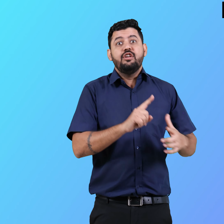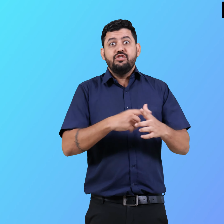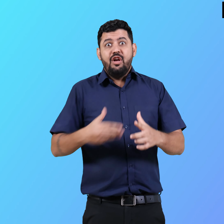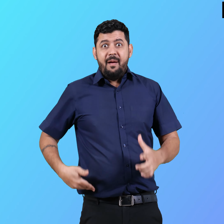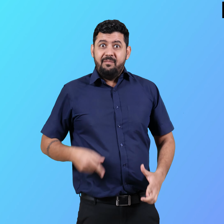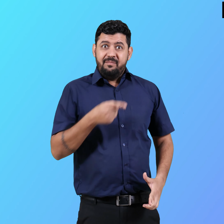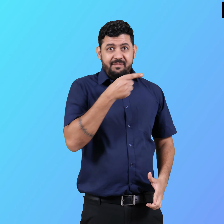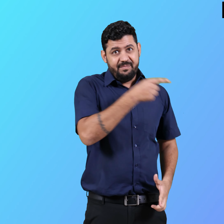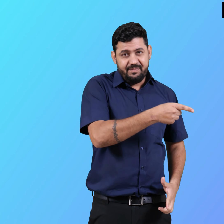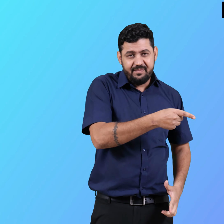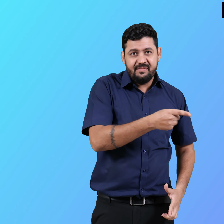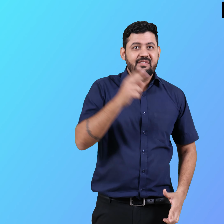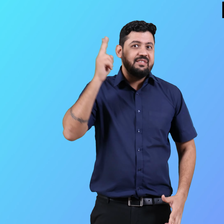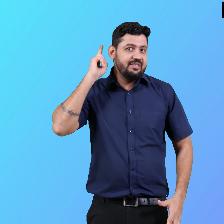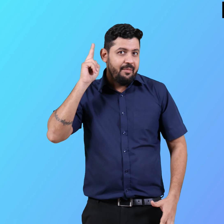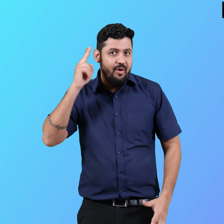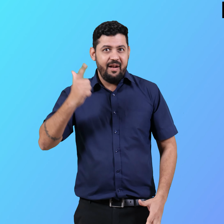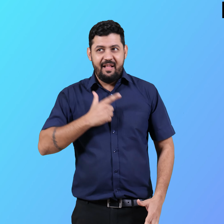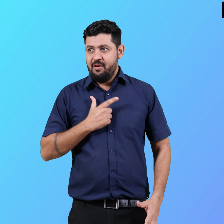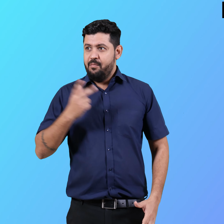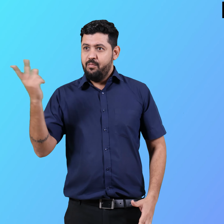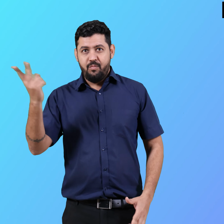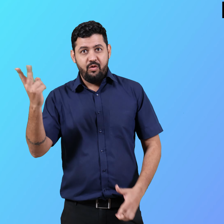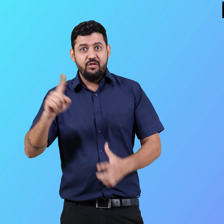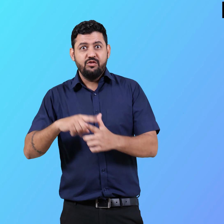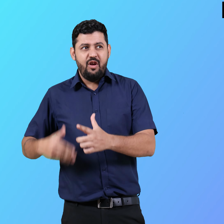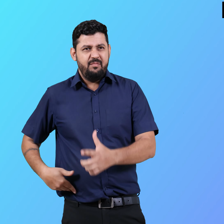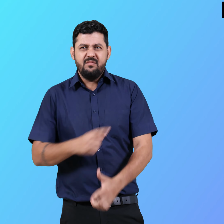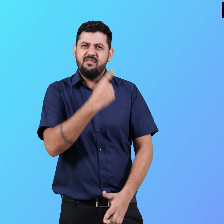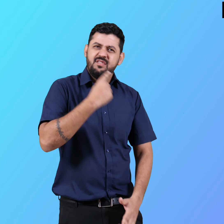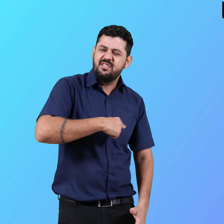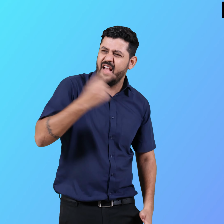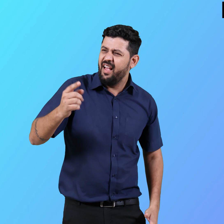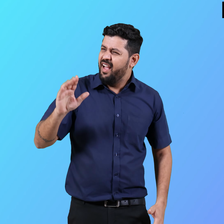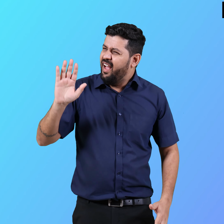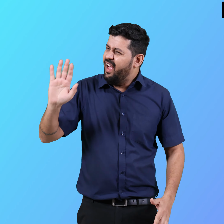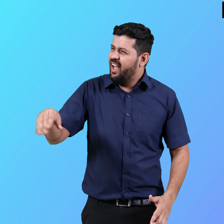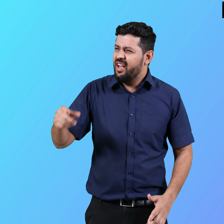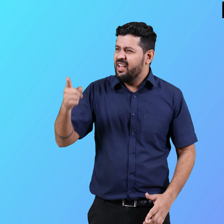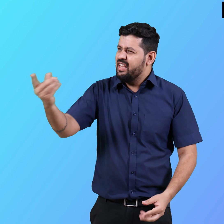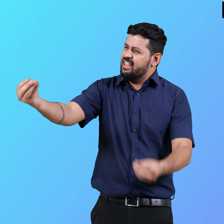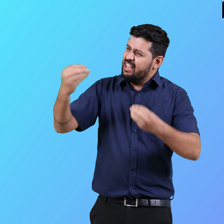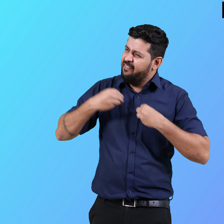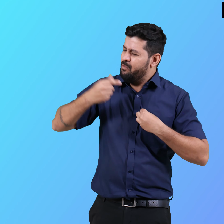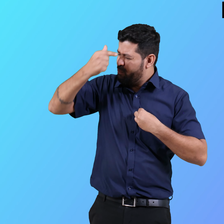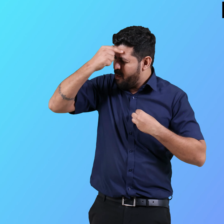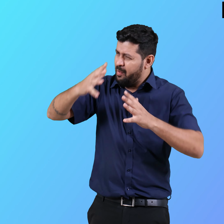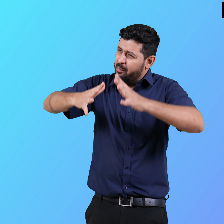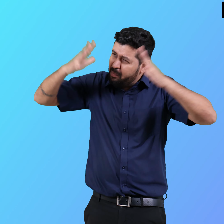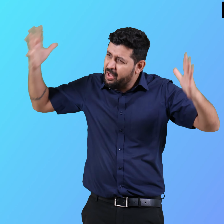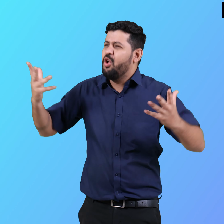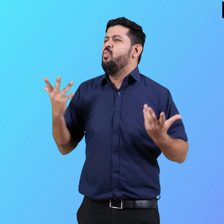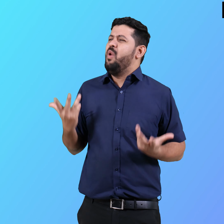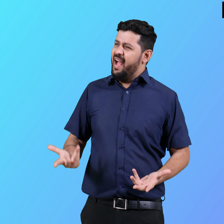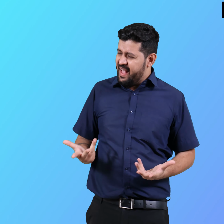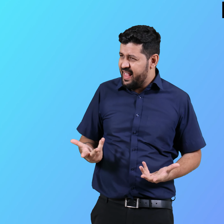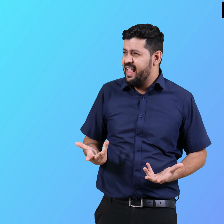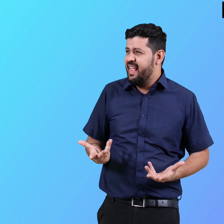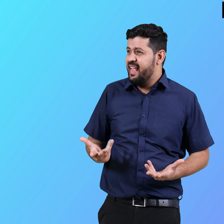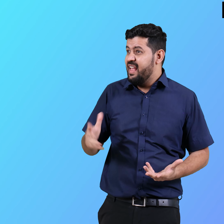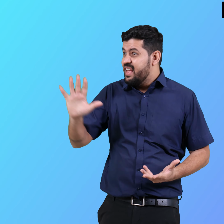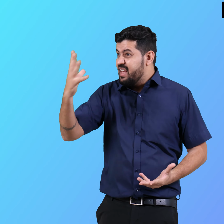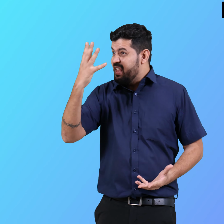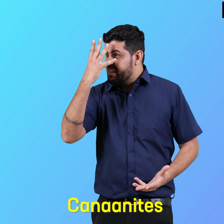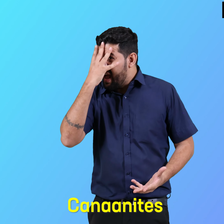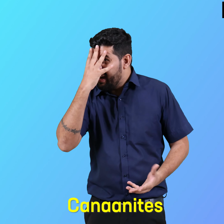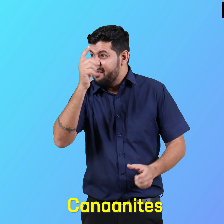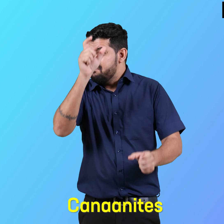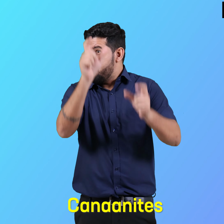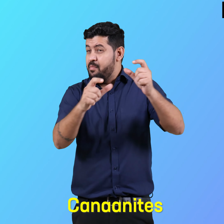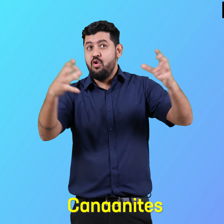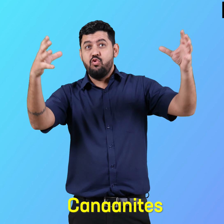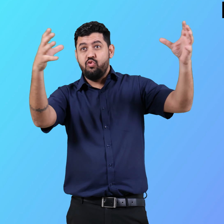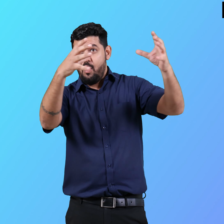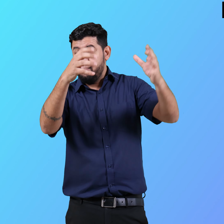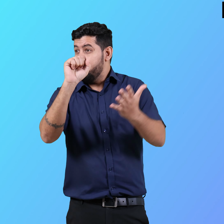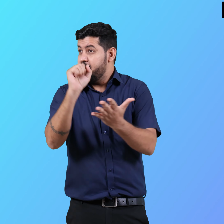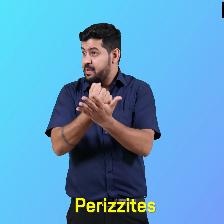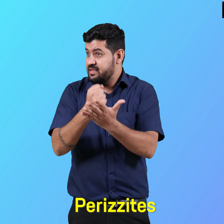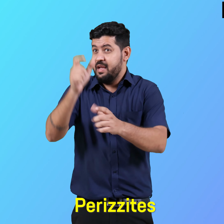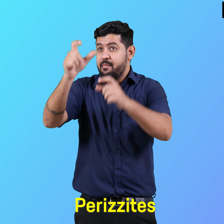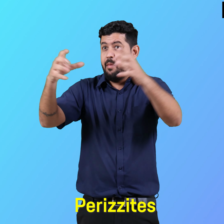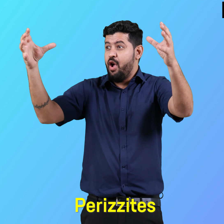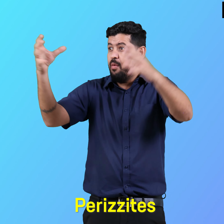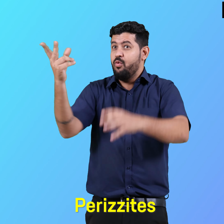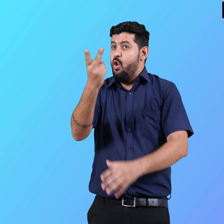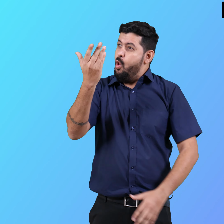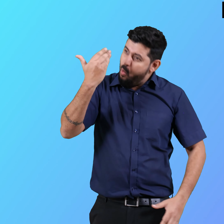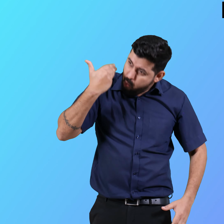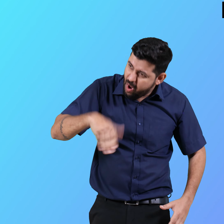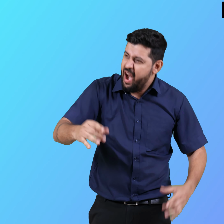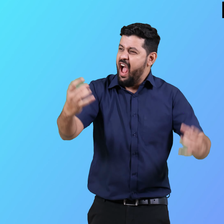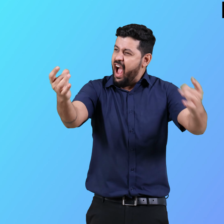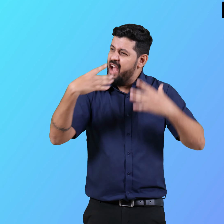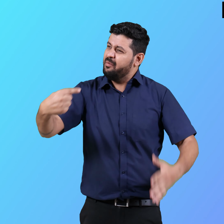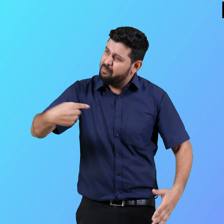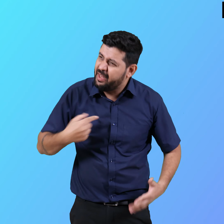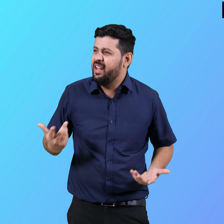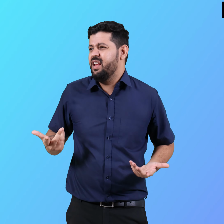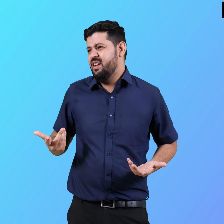But Jacob said to Simeon and Levi, “Look at the trouble you have brought on me! Now the people in this land, the Canaanites and the Perizzites, will hate me.